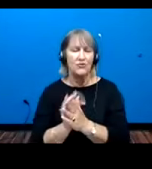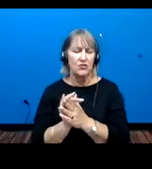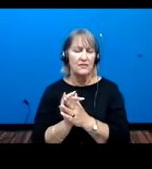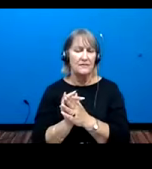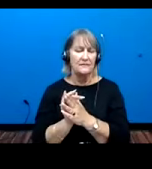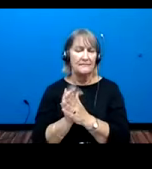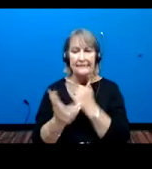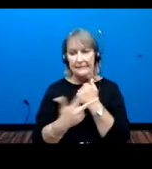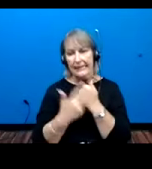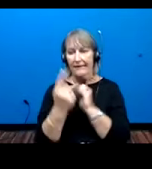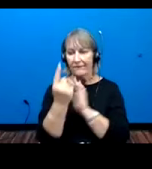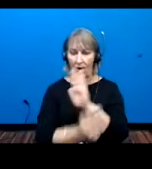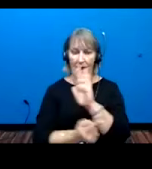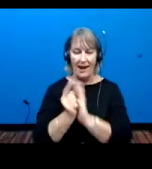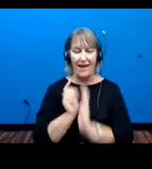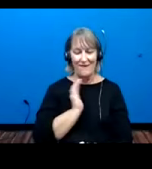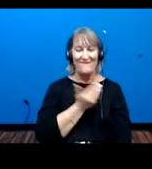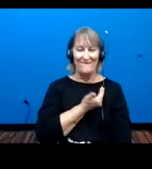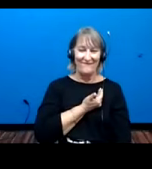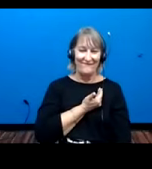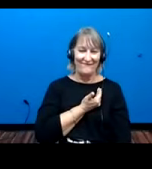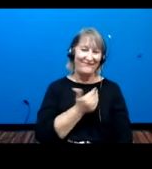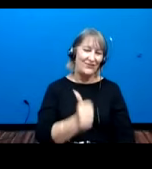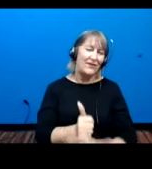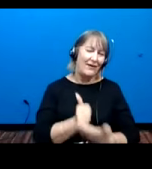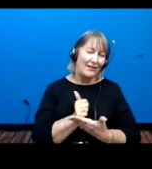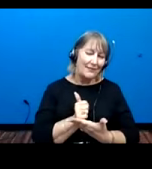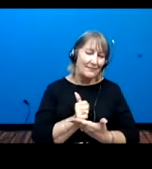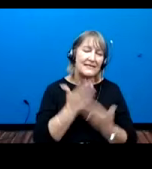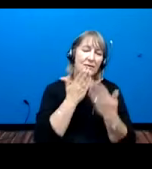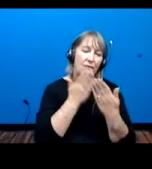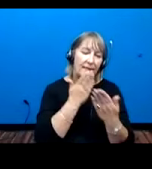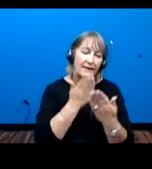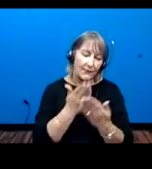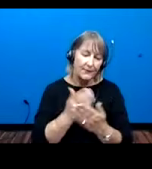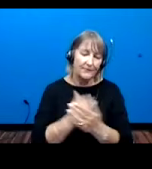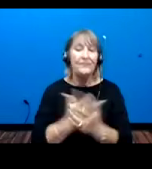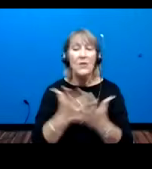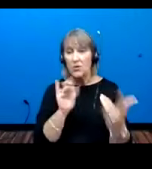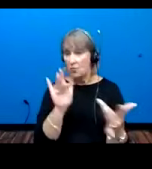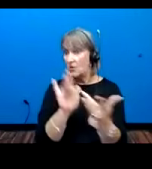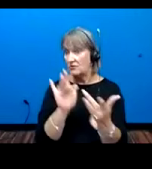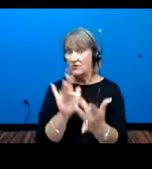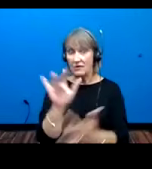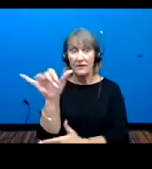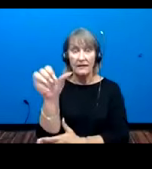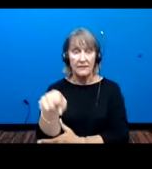to be with us today. We do want to stay in touch. Obviously, we will stay in close, close touch with you.